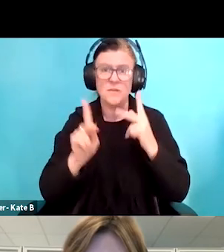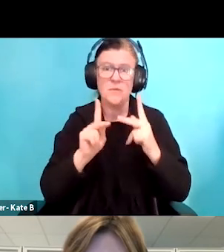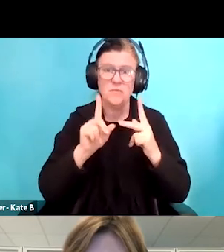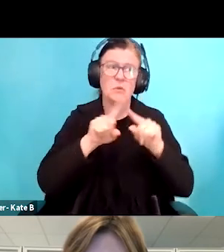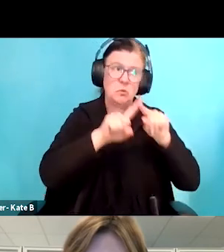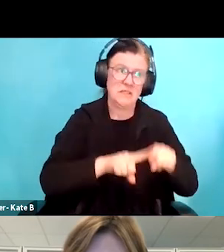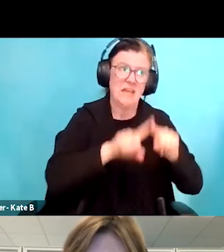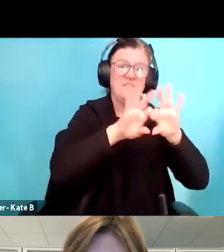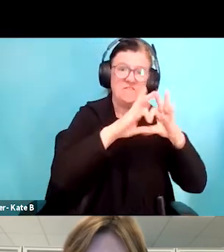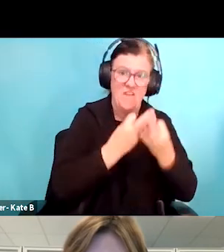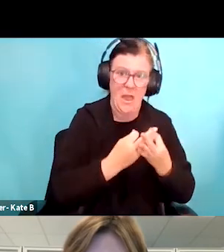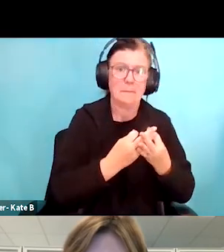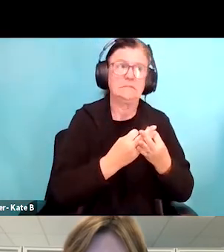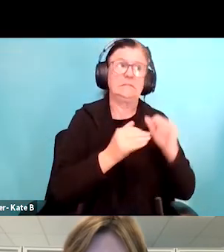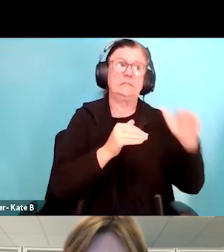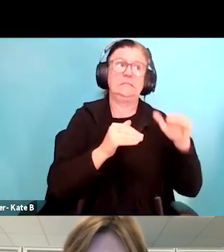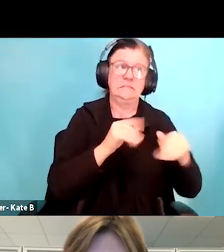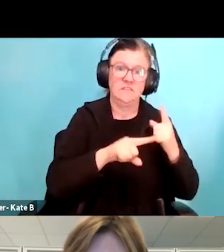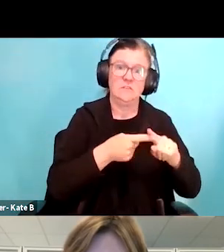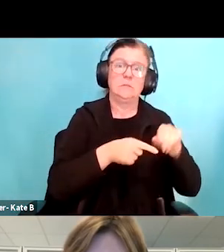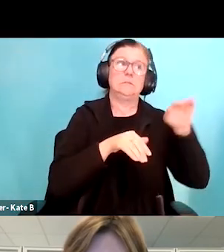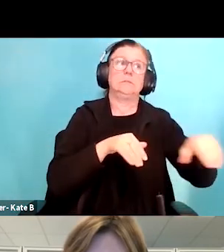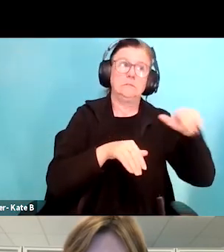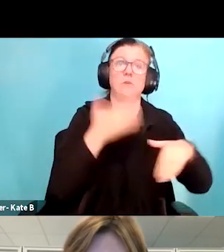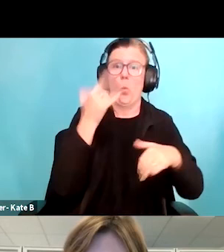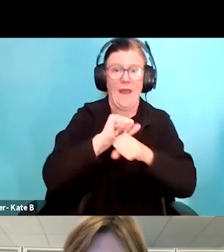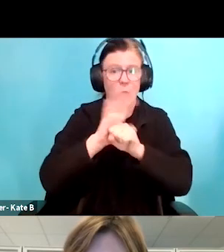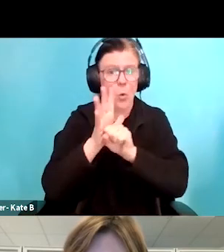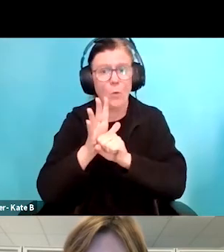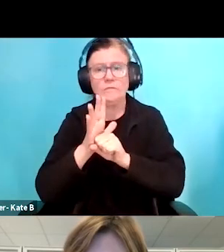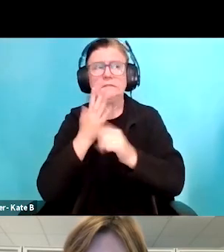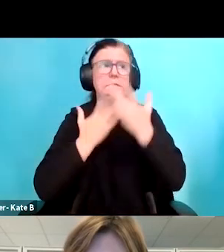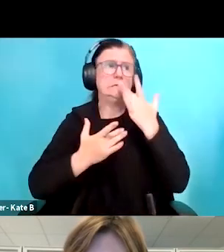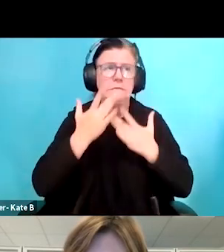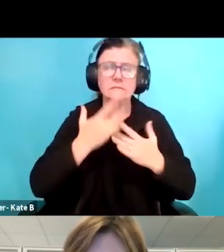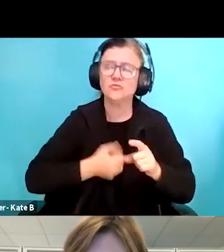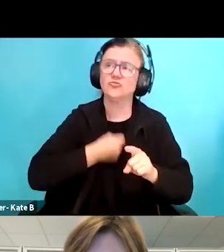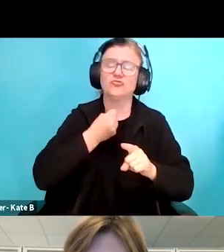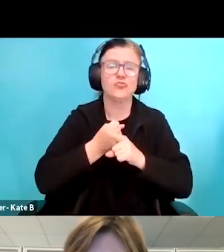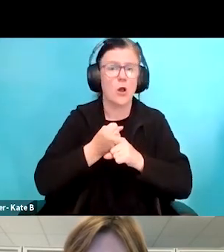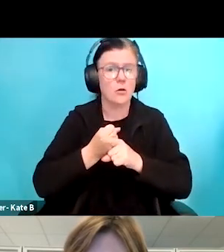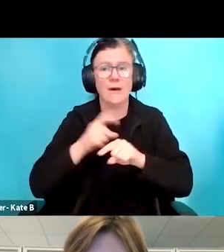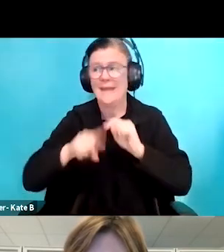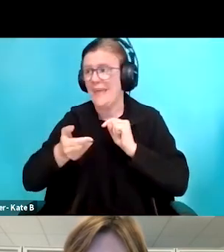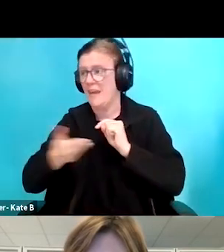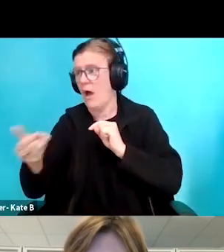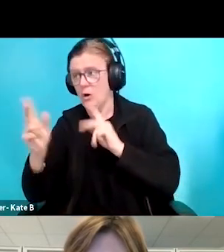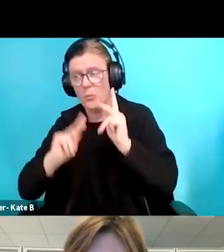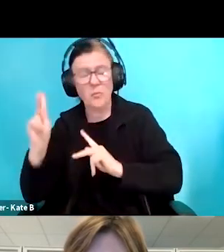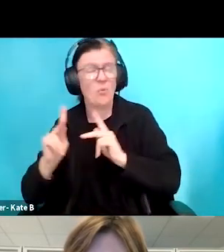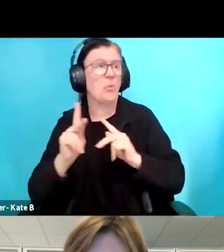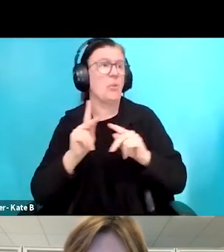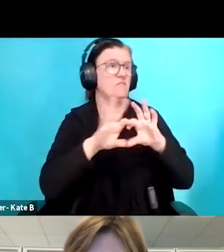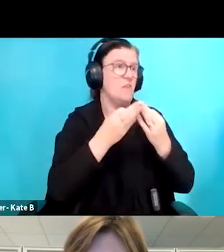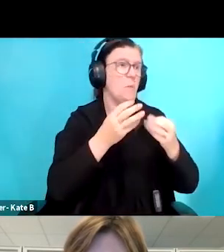some really horrific conditions based on COVID-19 impacts and that’s a great example of where those